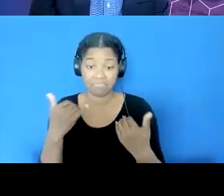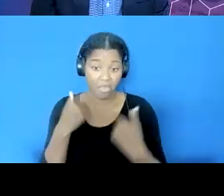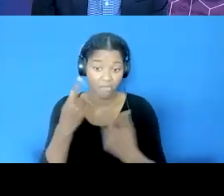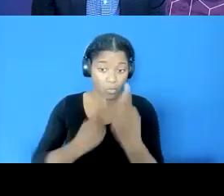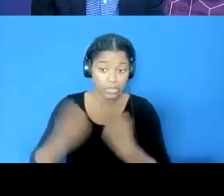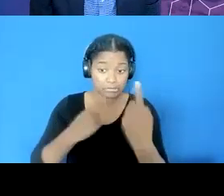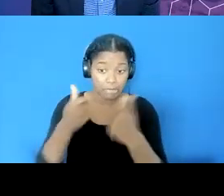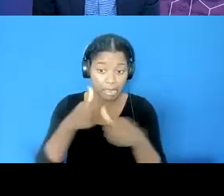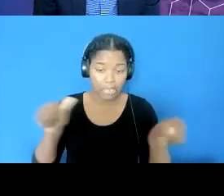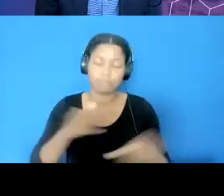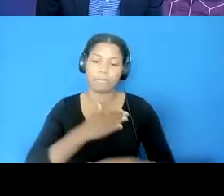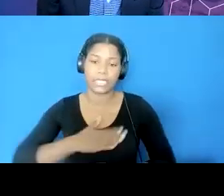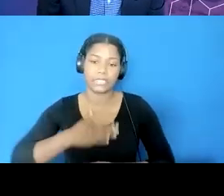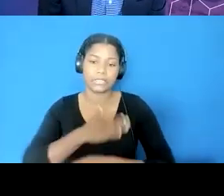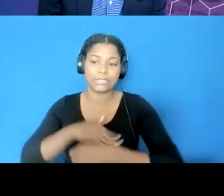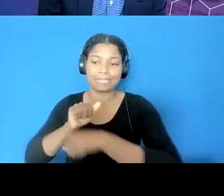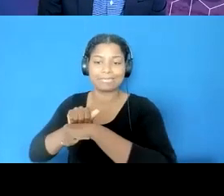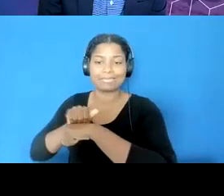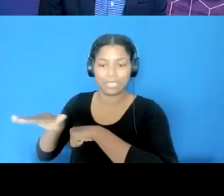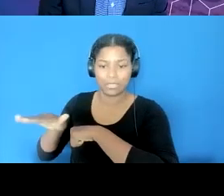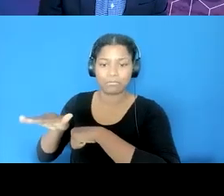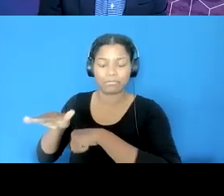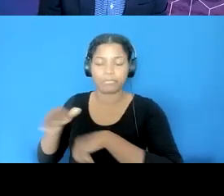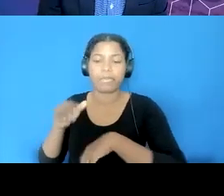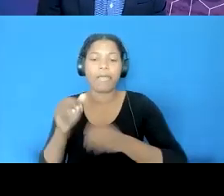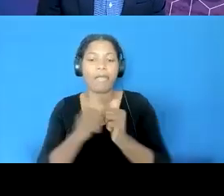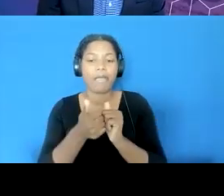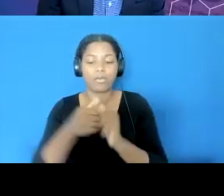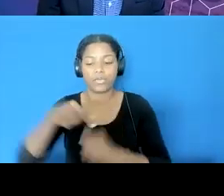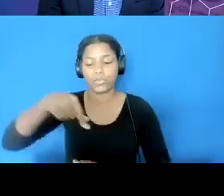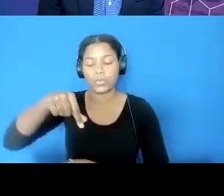we ask that you submit them using the Q&A function at the bottom of your screen.